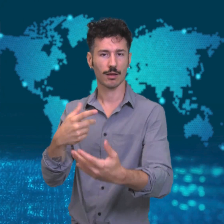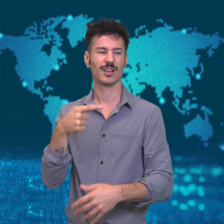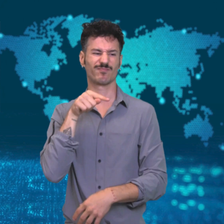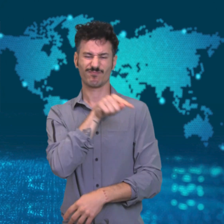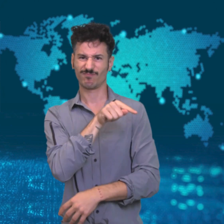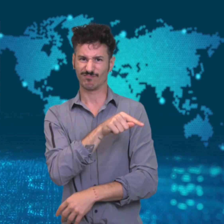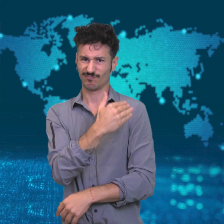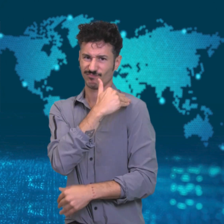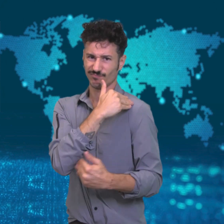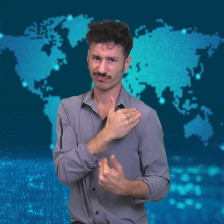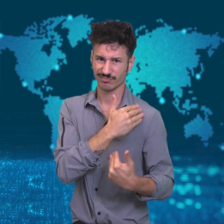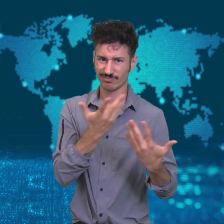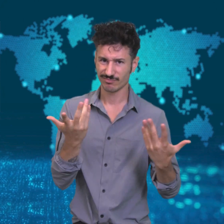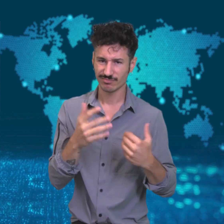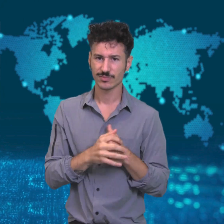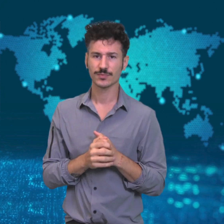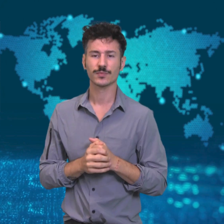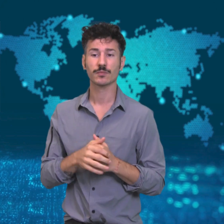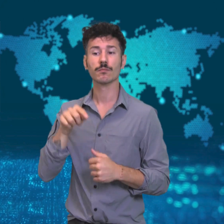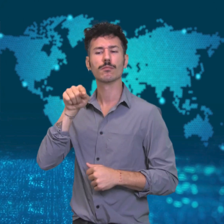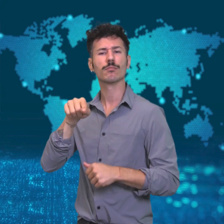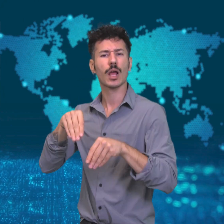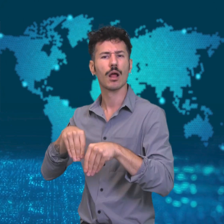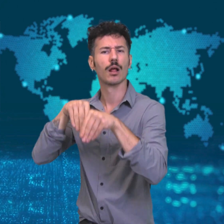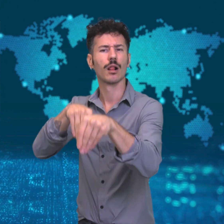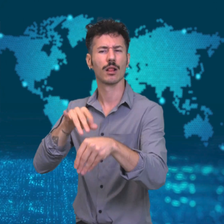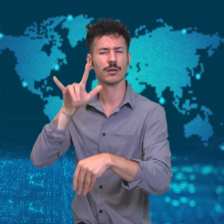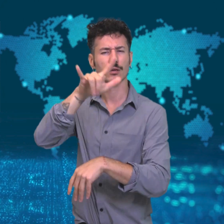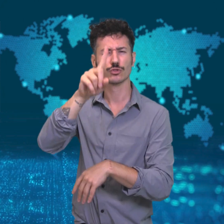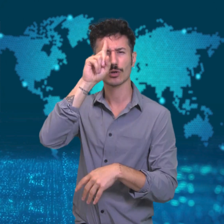for delaying his transfer to Germany.